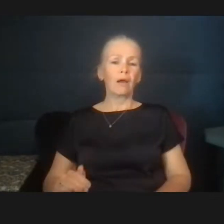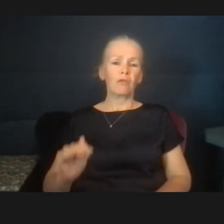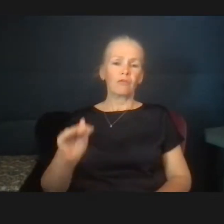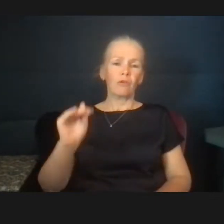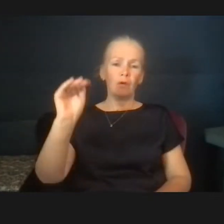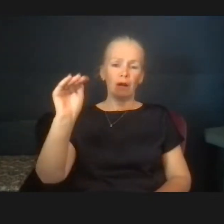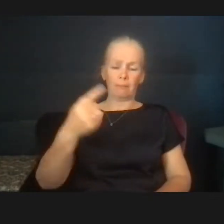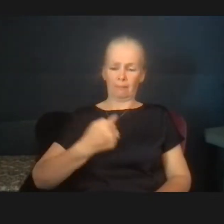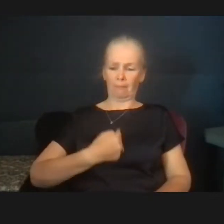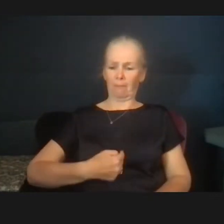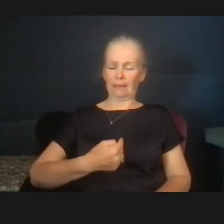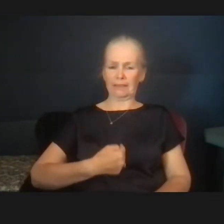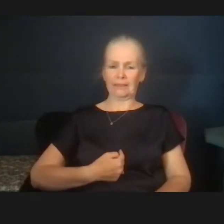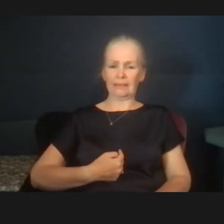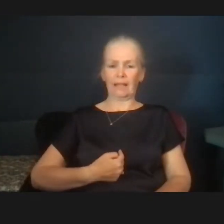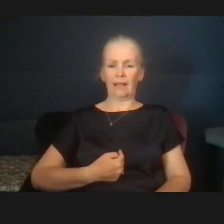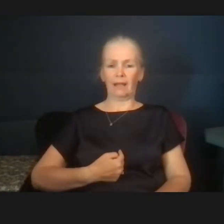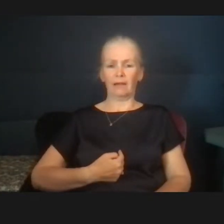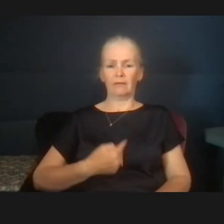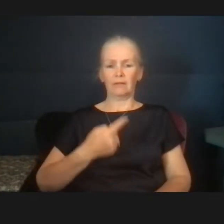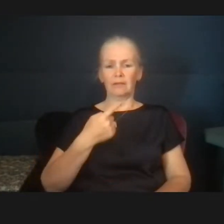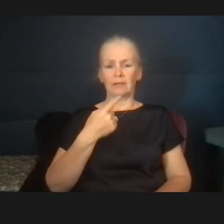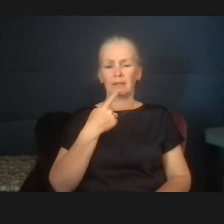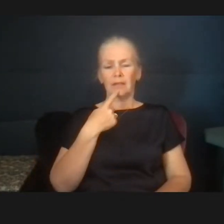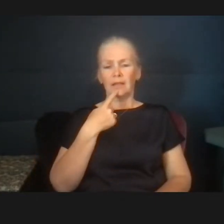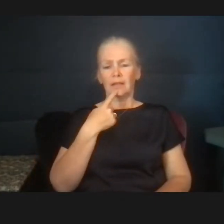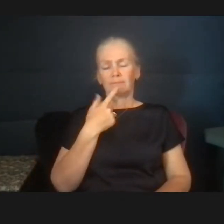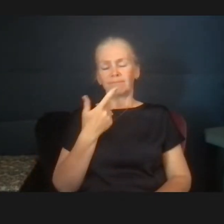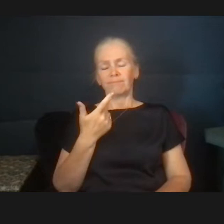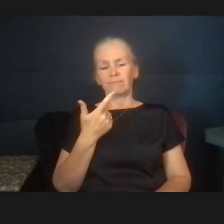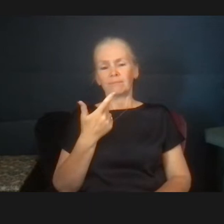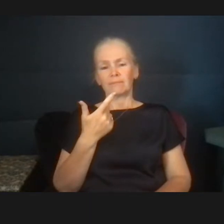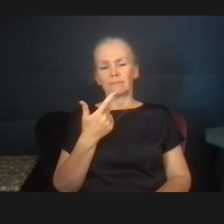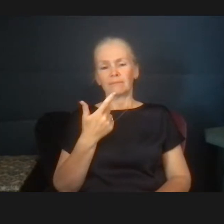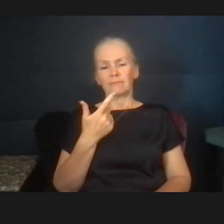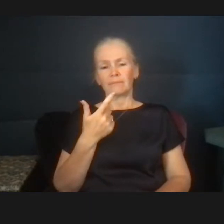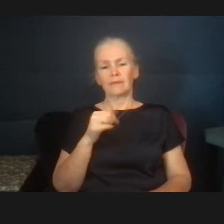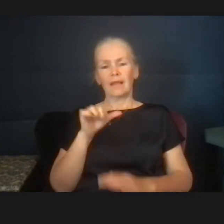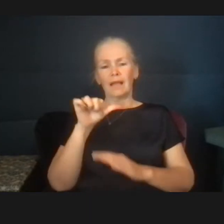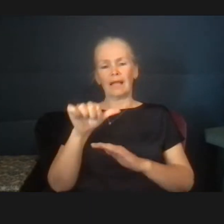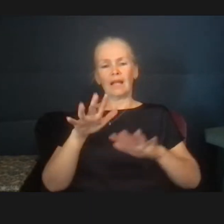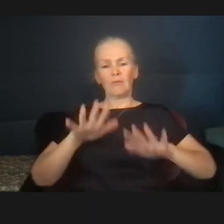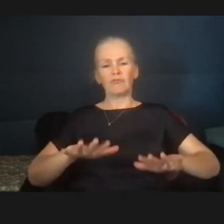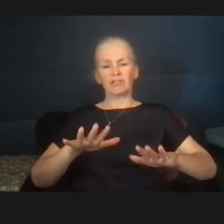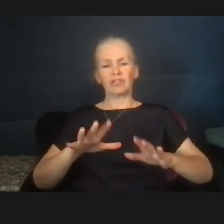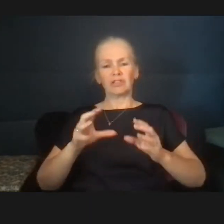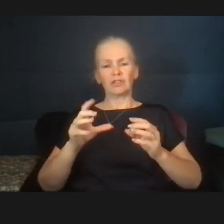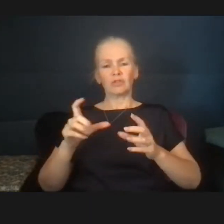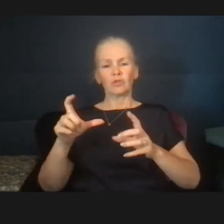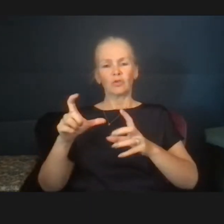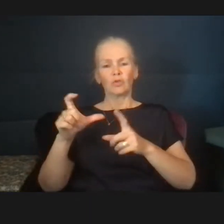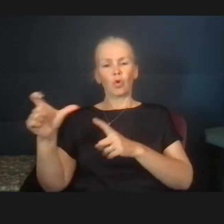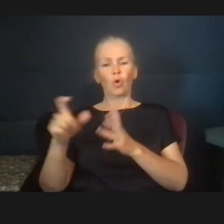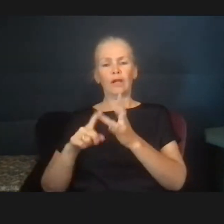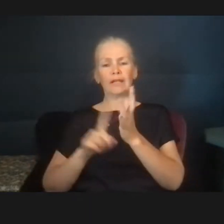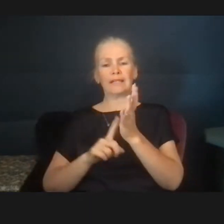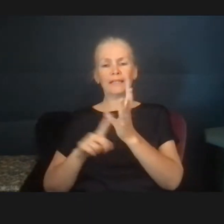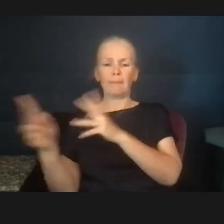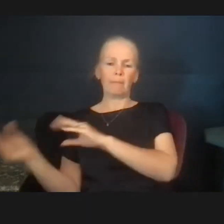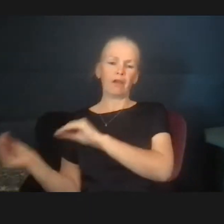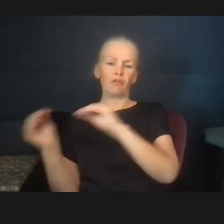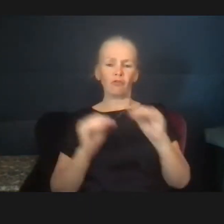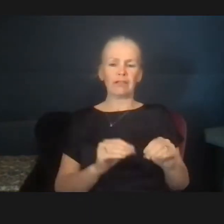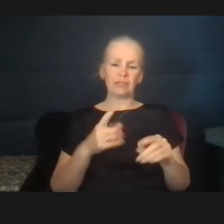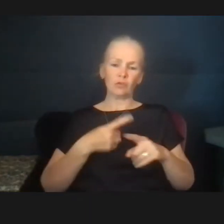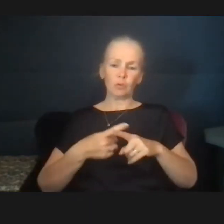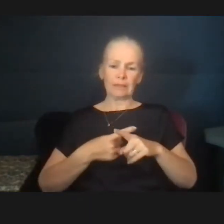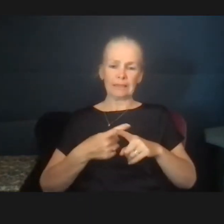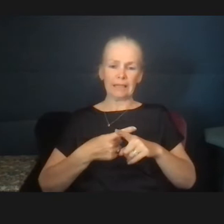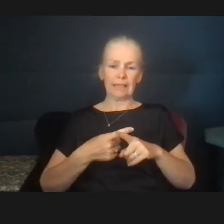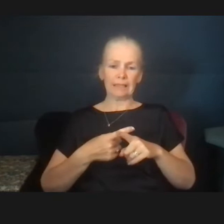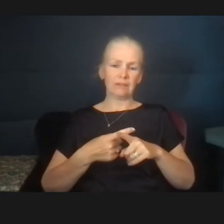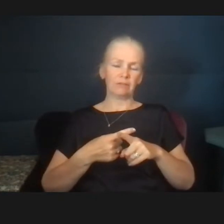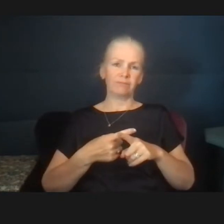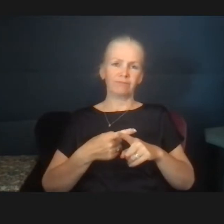for myself, in a post colonies of a former British colony and migrating to to England when in sort of